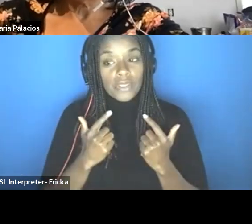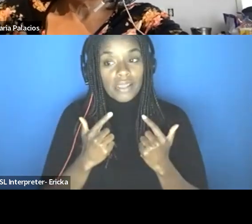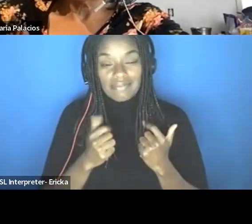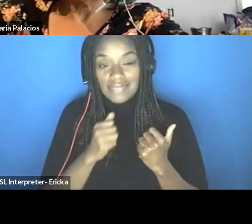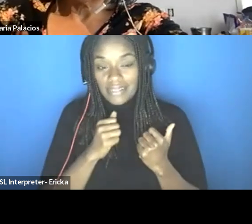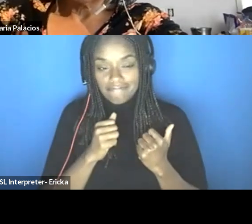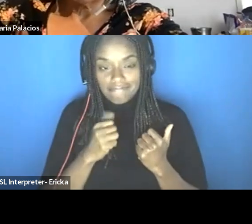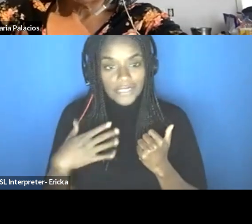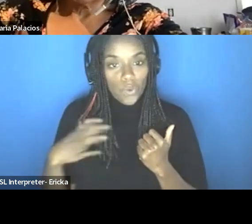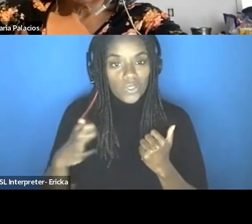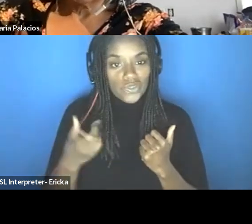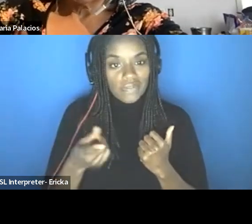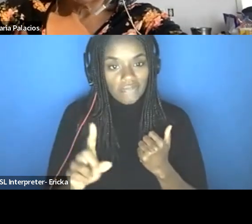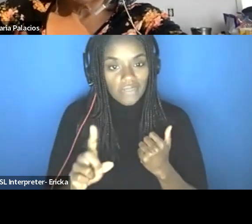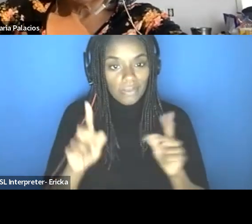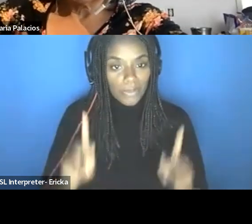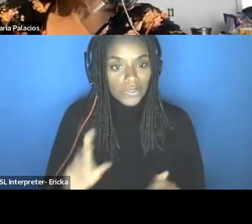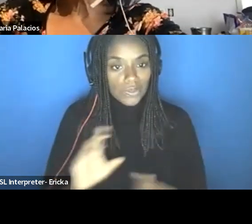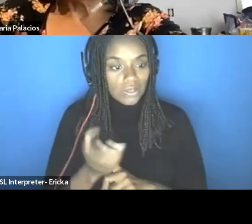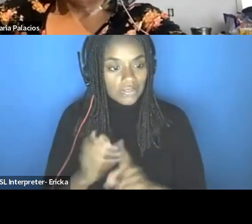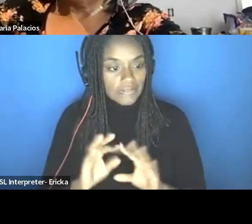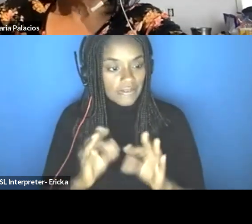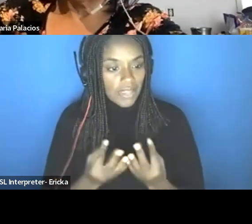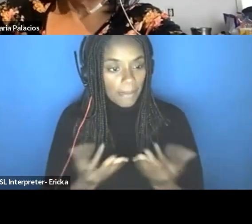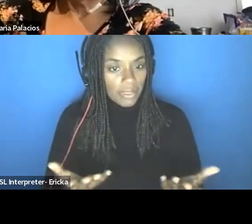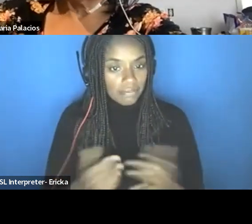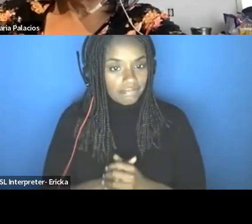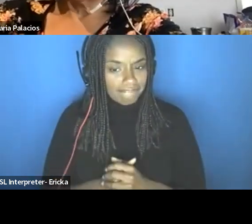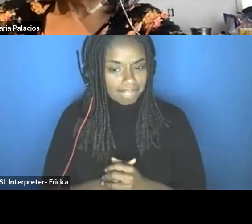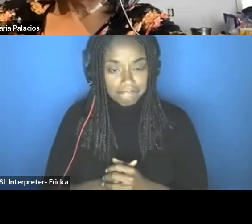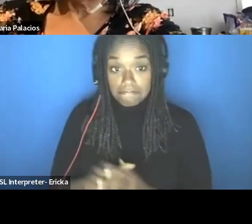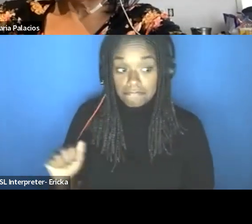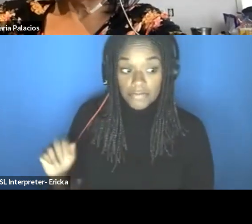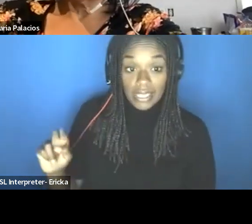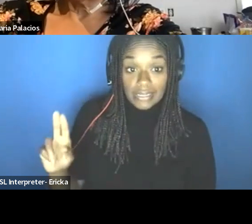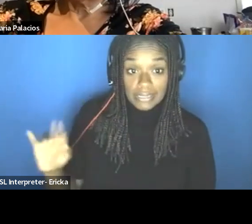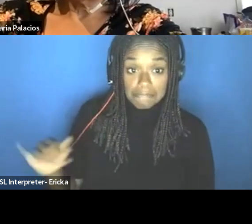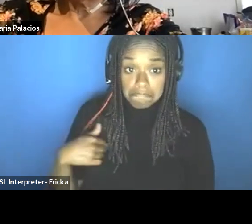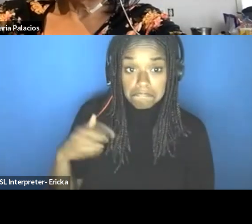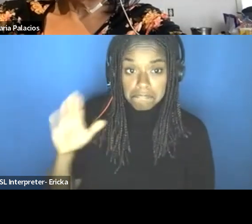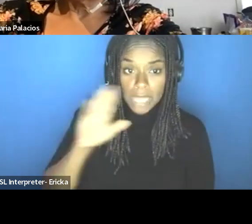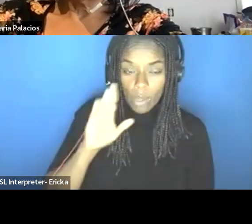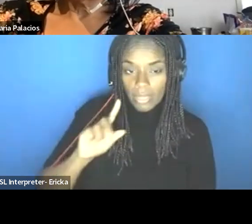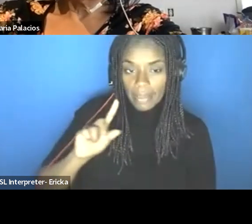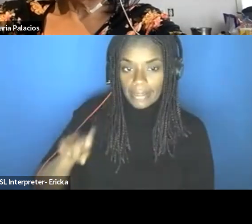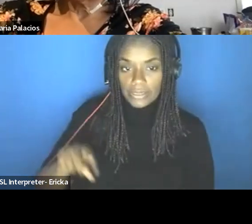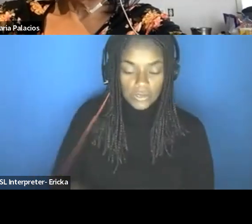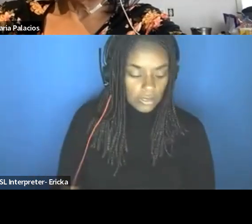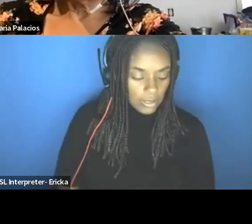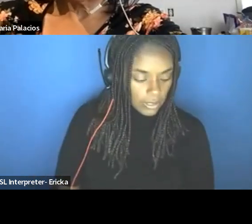What is the best way to approach the topic of independent living without offending family or culture of the individual?